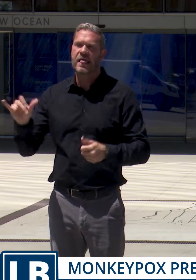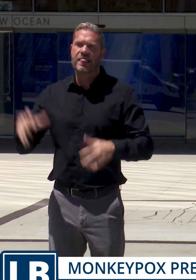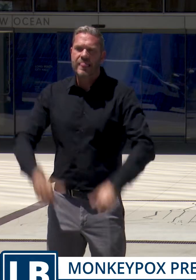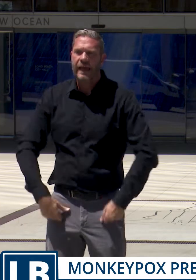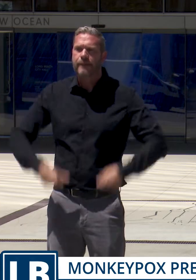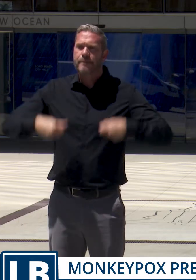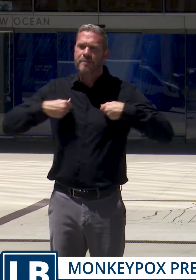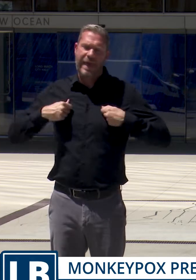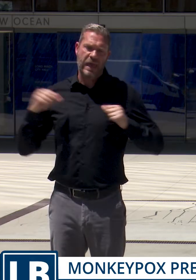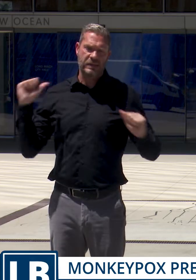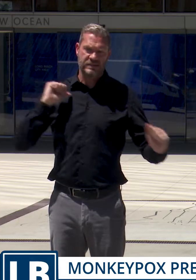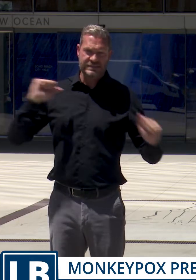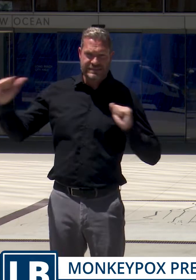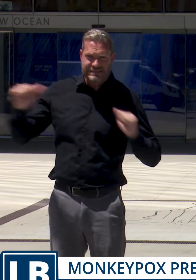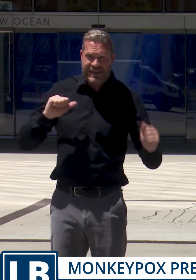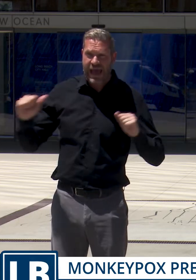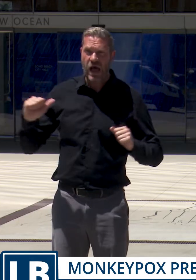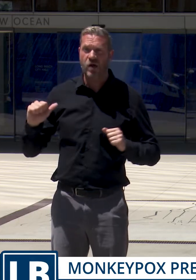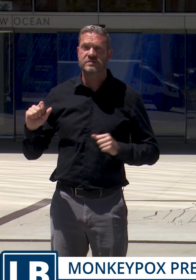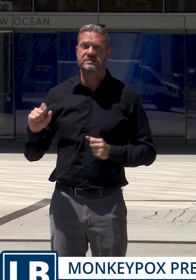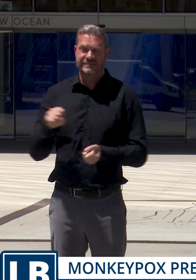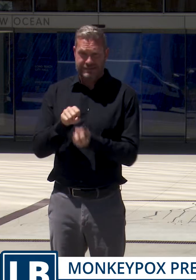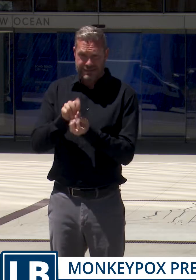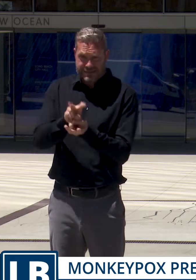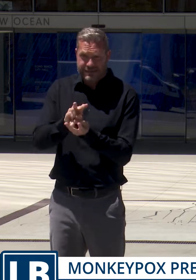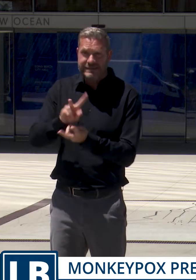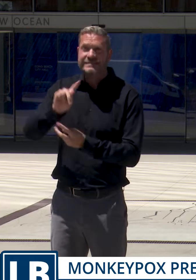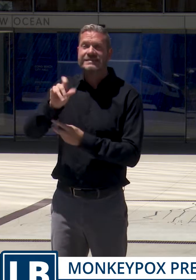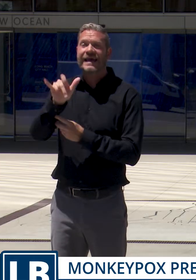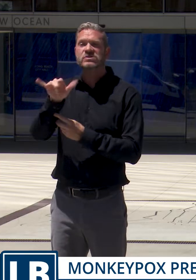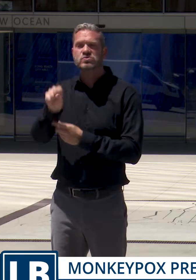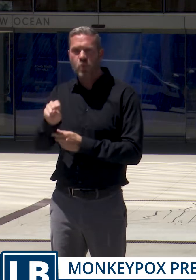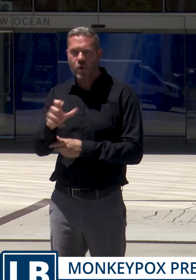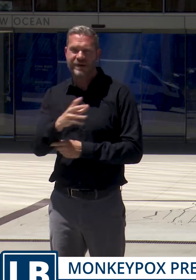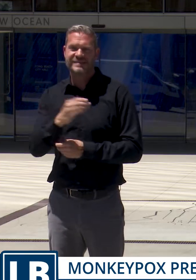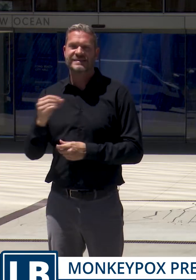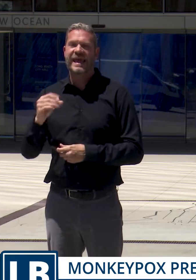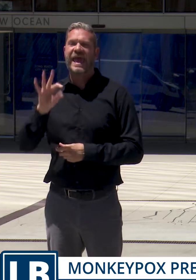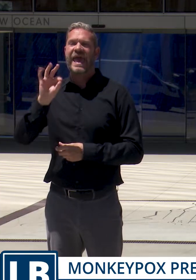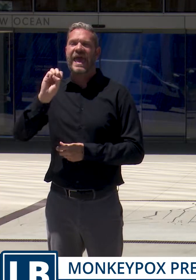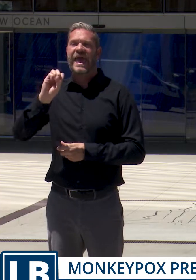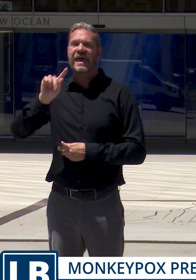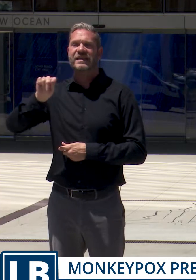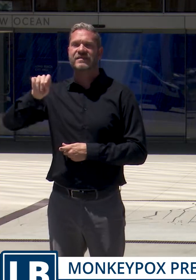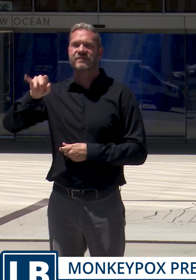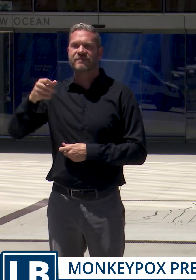or through contact with respiratory secretions during prolonged face to face contact including